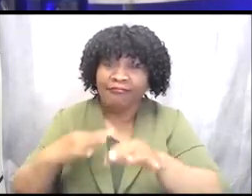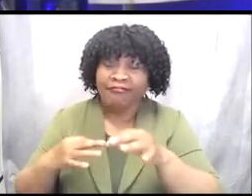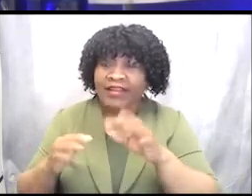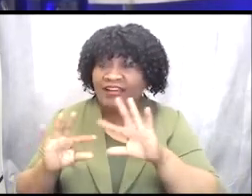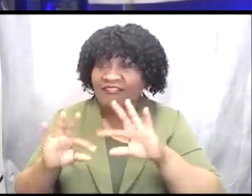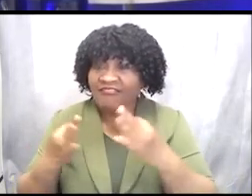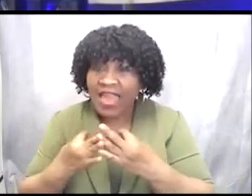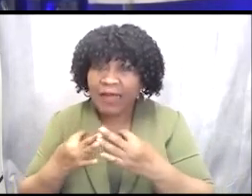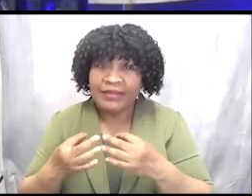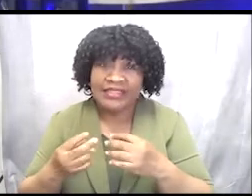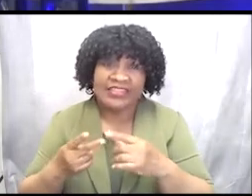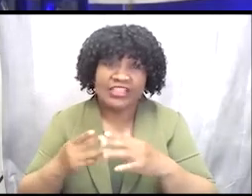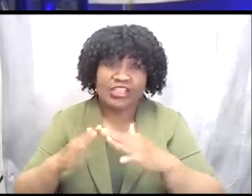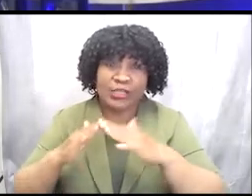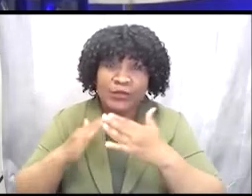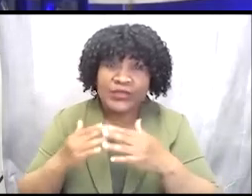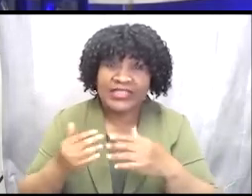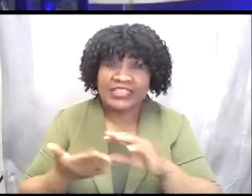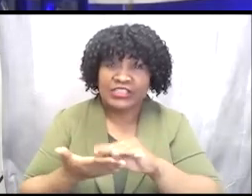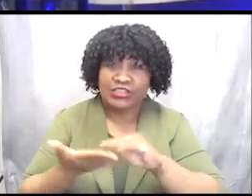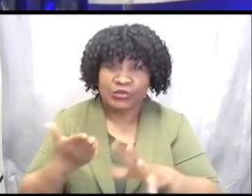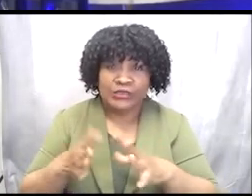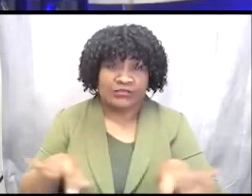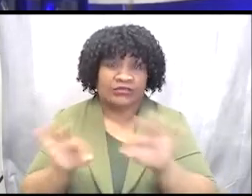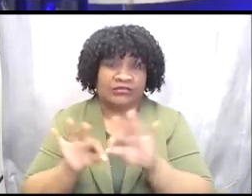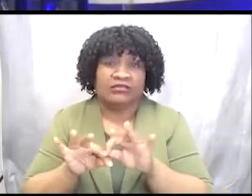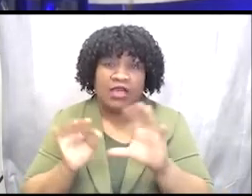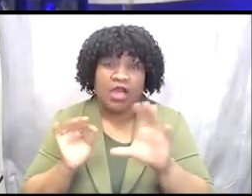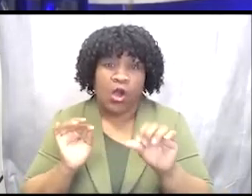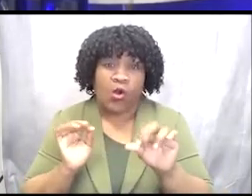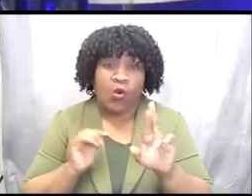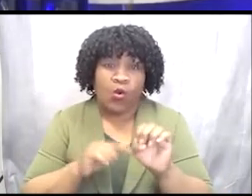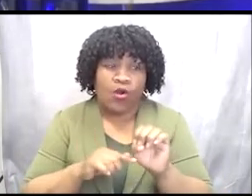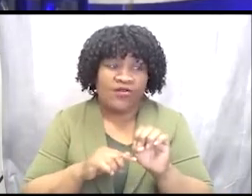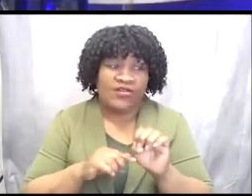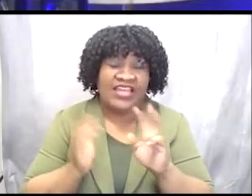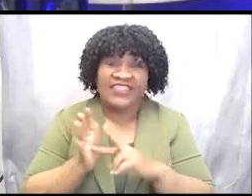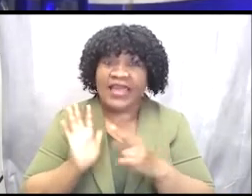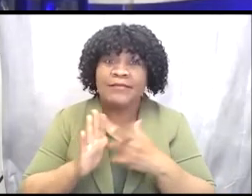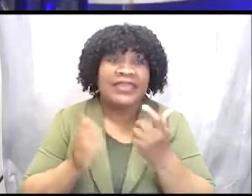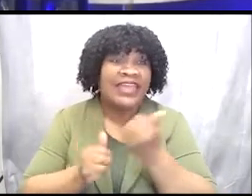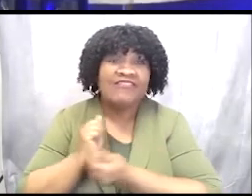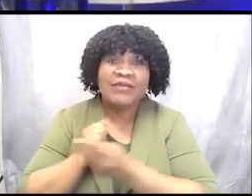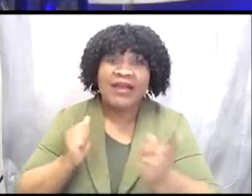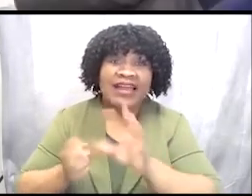at the core, right? So it means there's skin in the game for everyone.